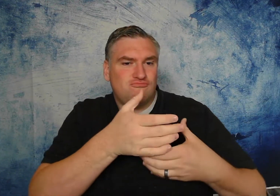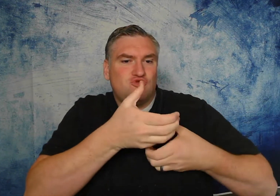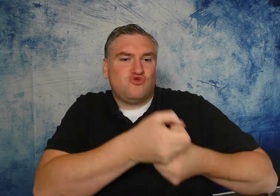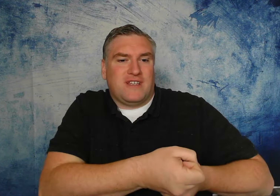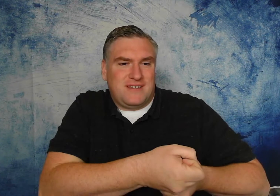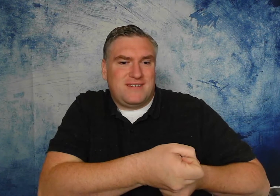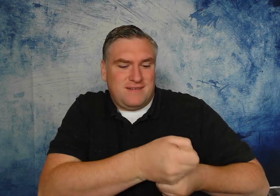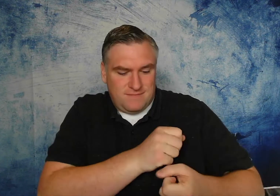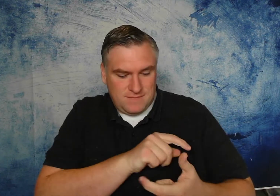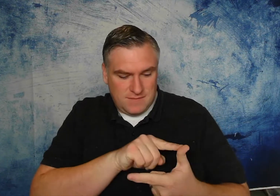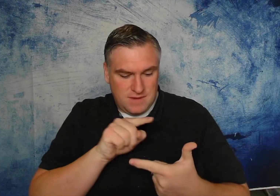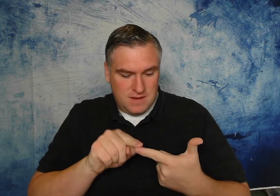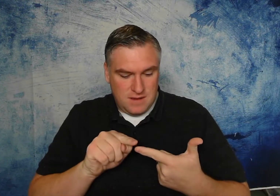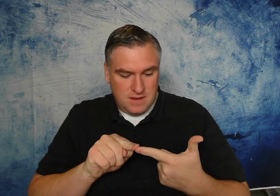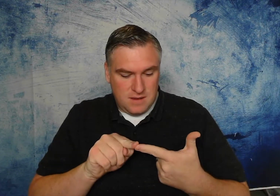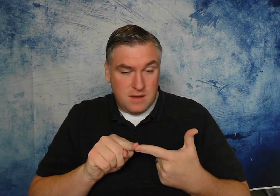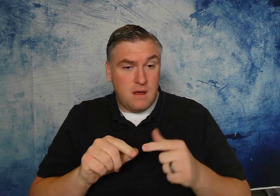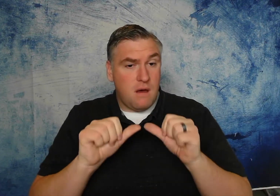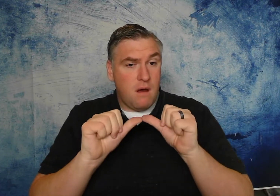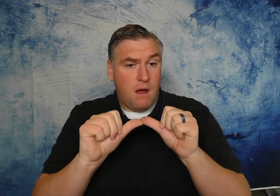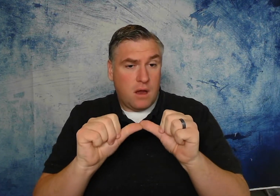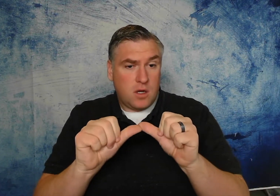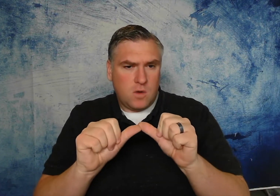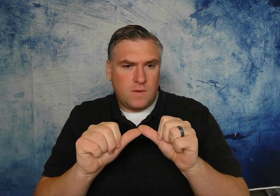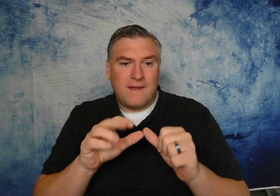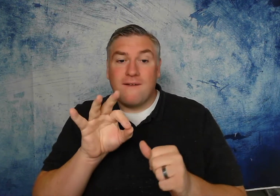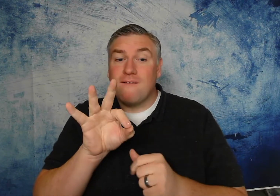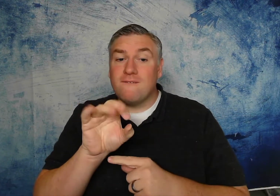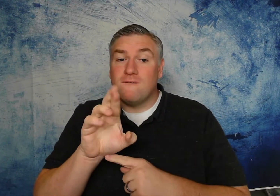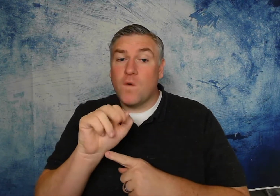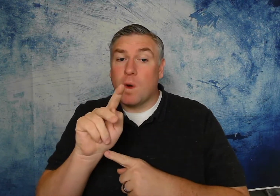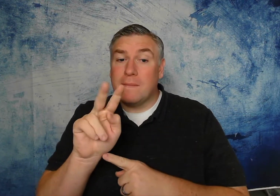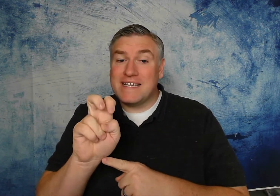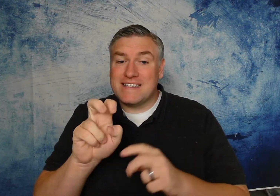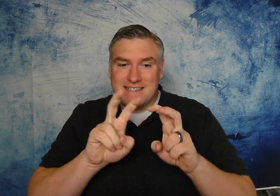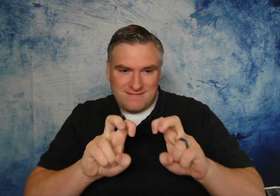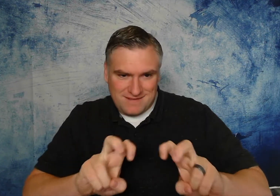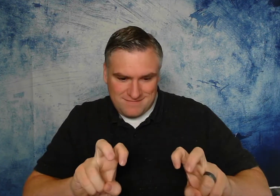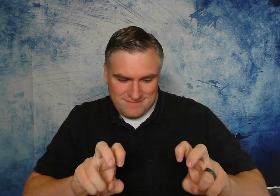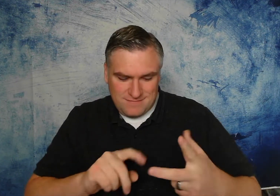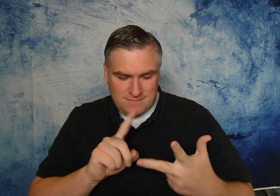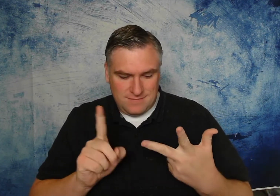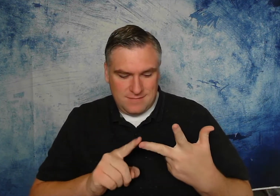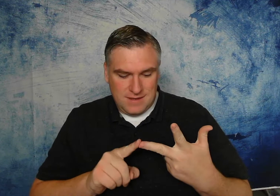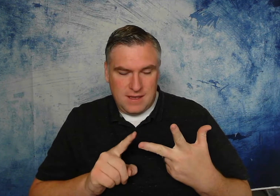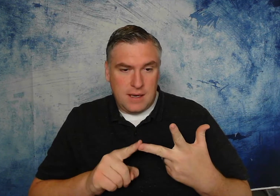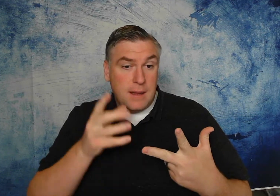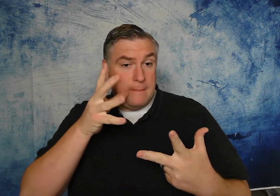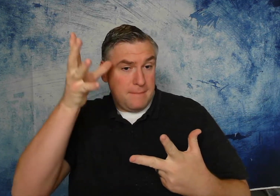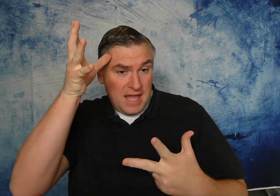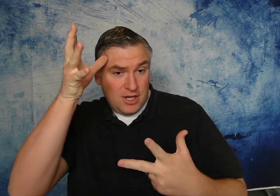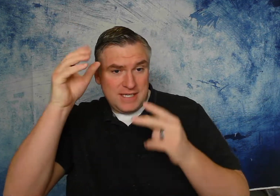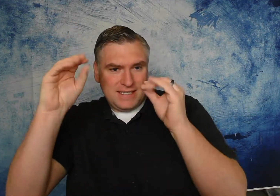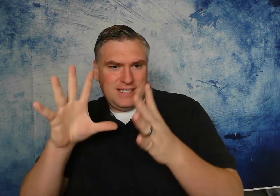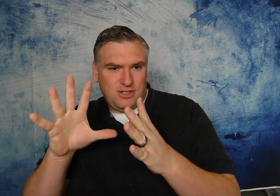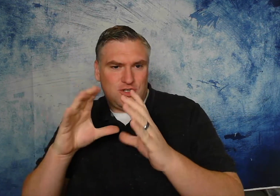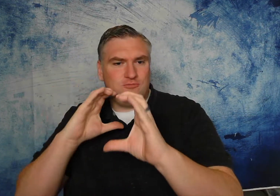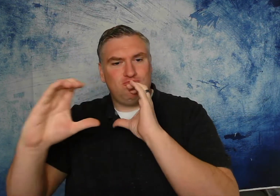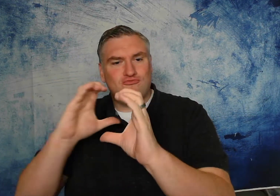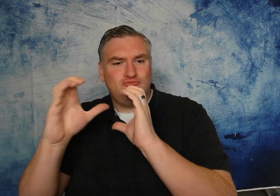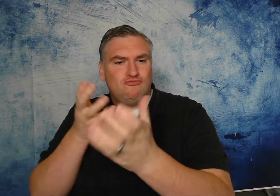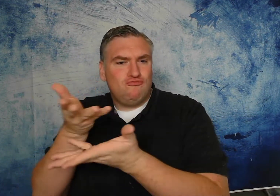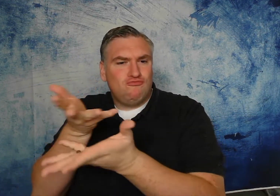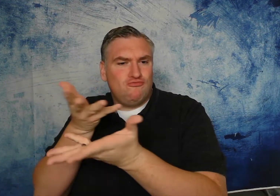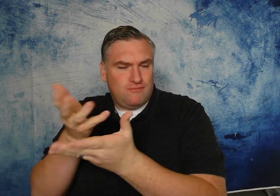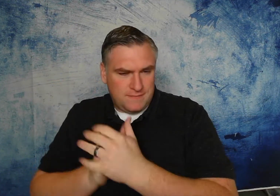rapport (relationship of trust), ongoing formative assessment, and parent-teacher communication.